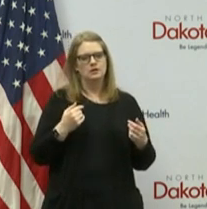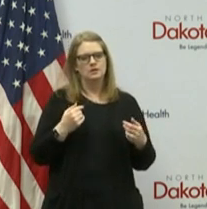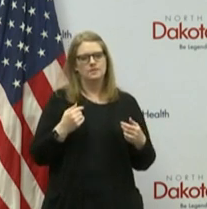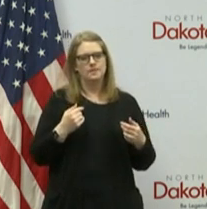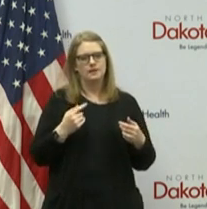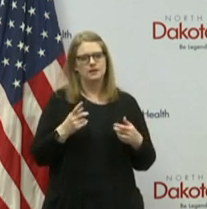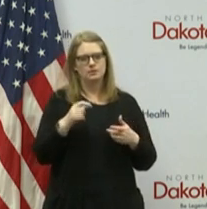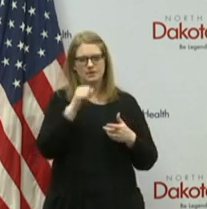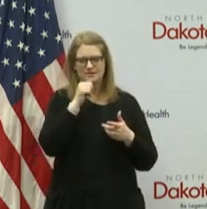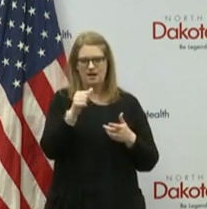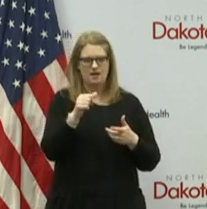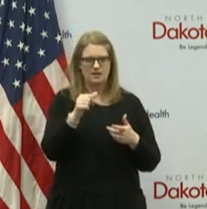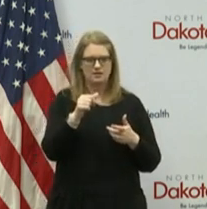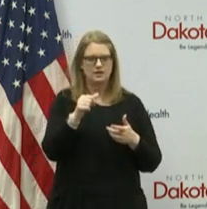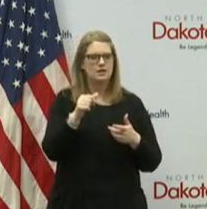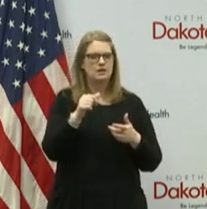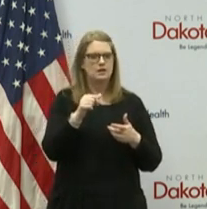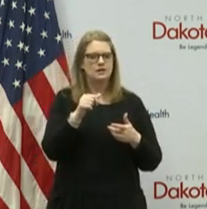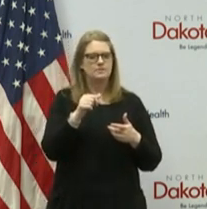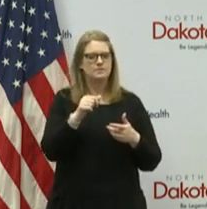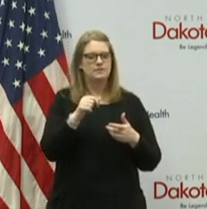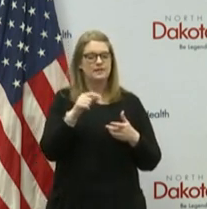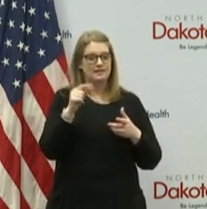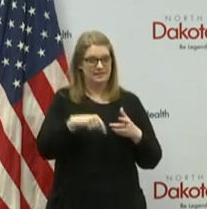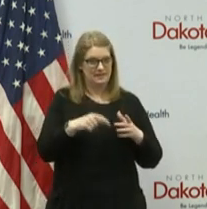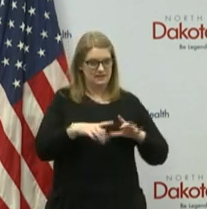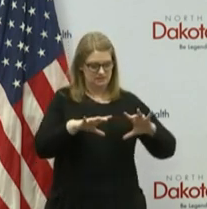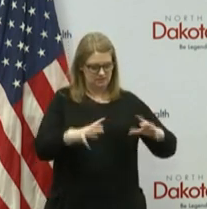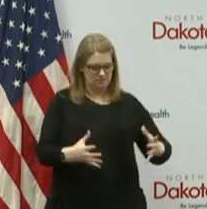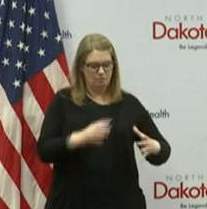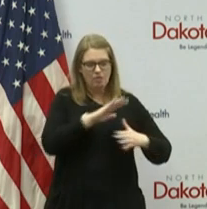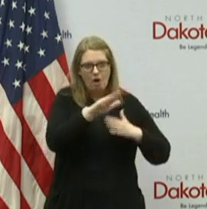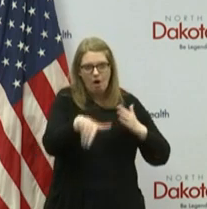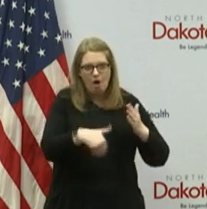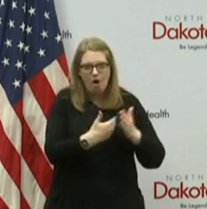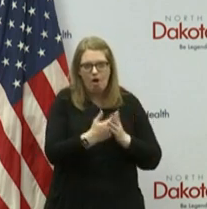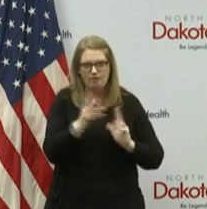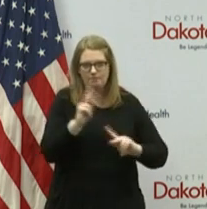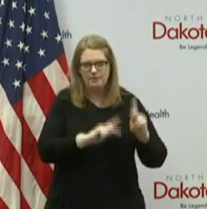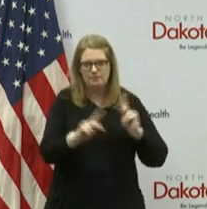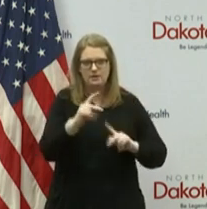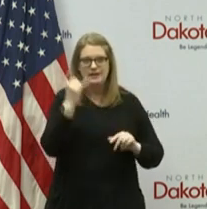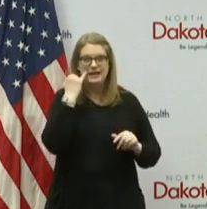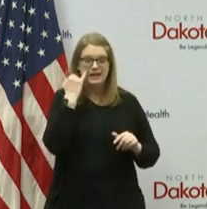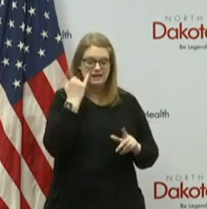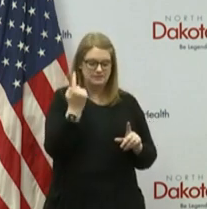CARE, COVID POSITIVE PATIENTS. THE IMPORTANT THING WE ARE TRYING TO ADDRESS IS THAT WE DO NOT HAVE INVOLUNTARY TRANSFERS